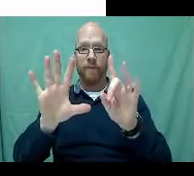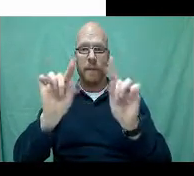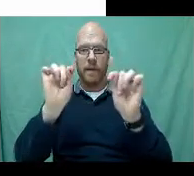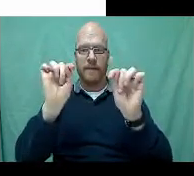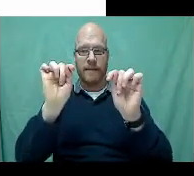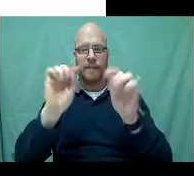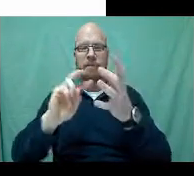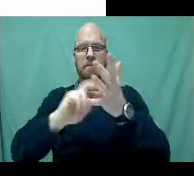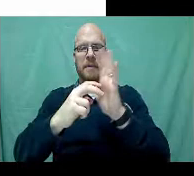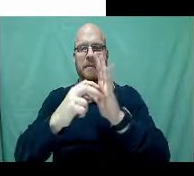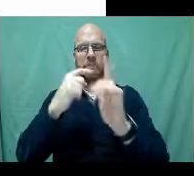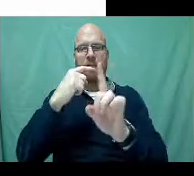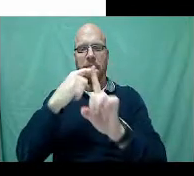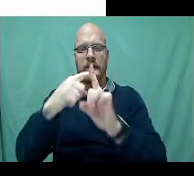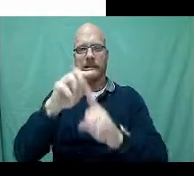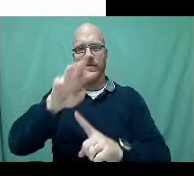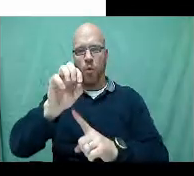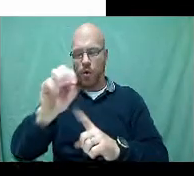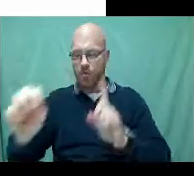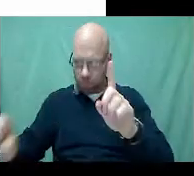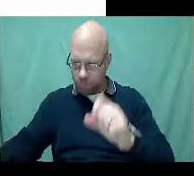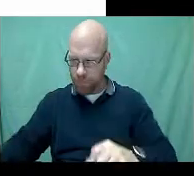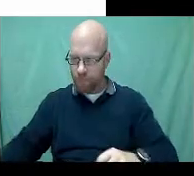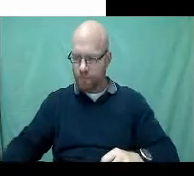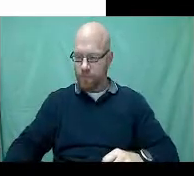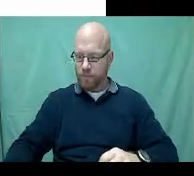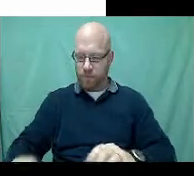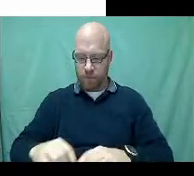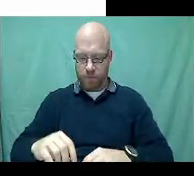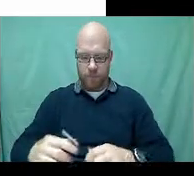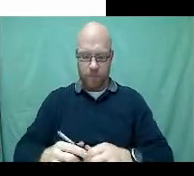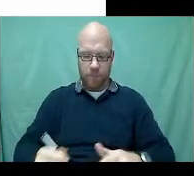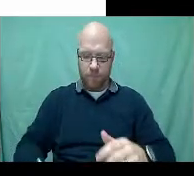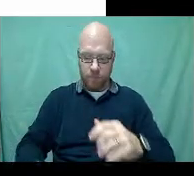That's going to be a positive 40, because they are both positive.